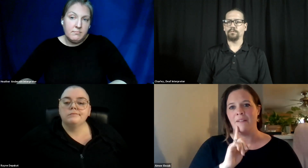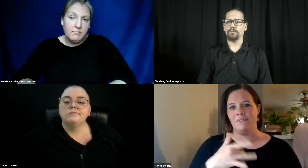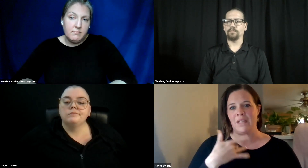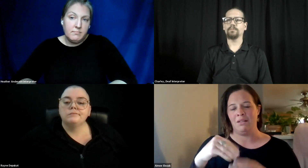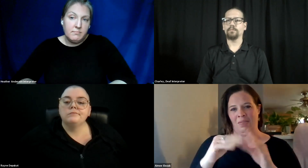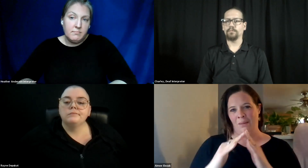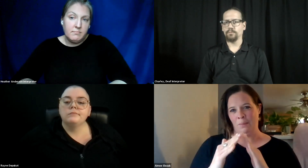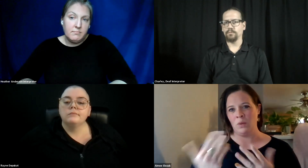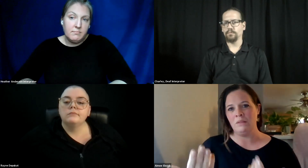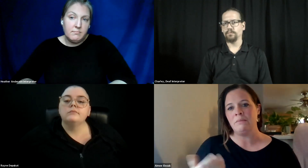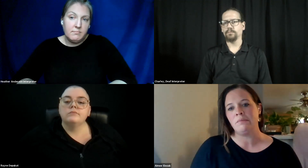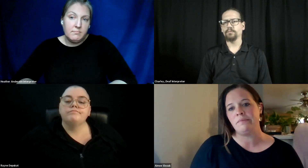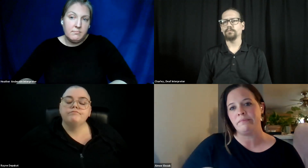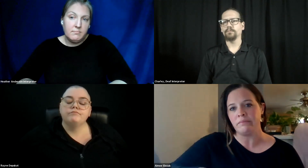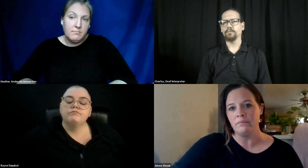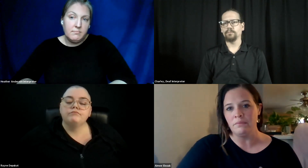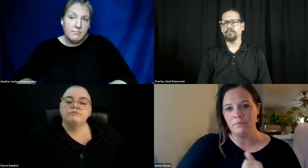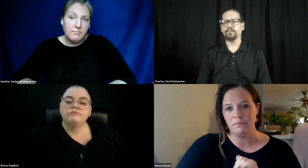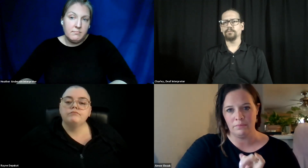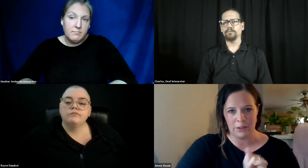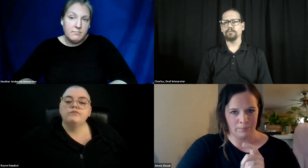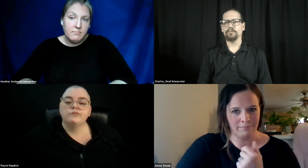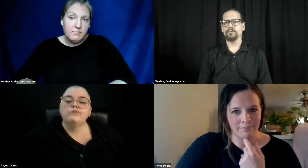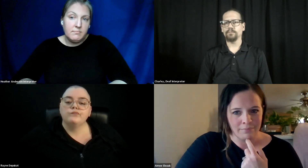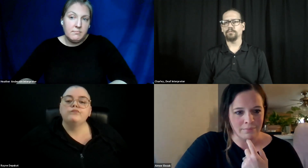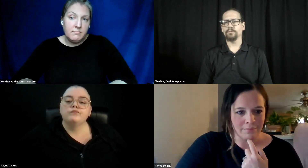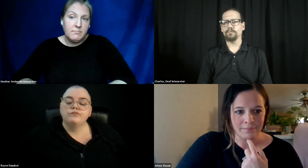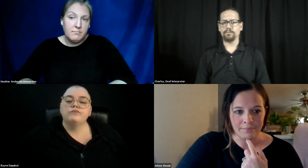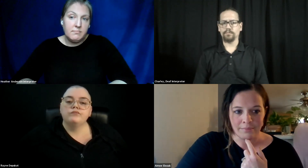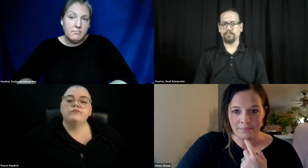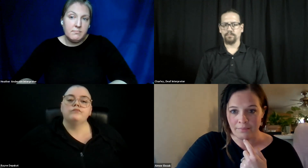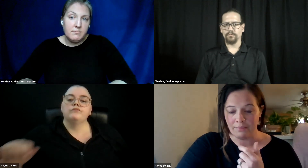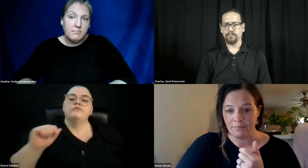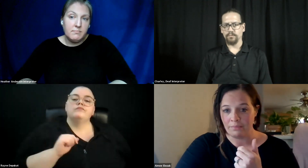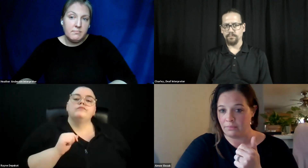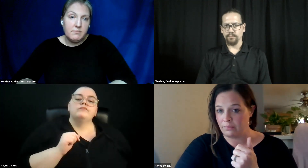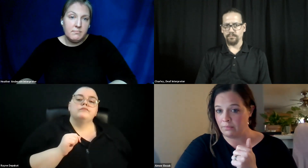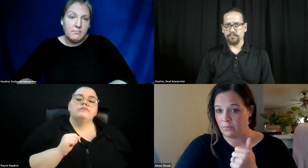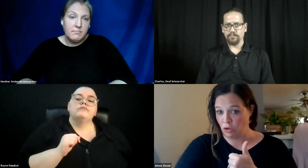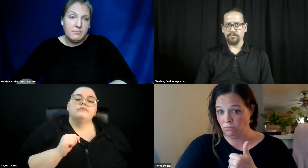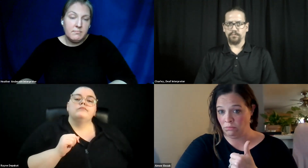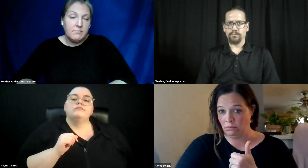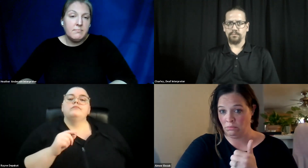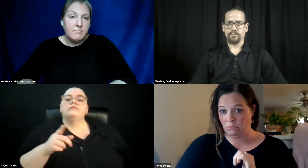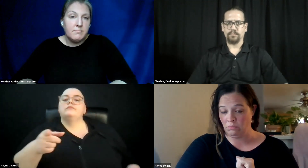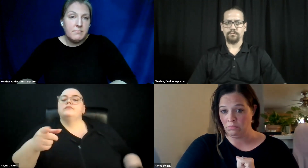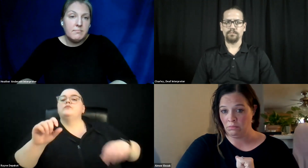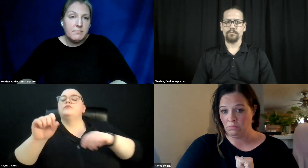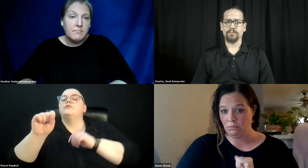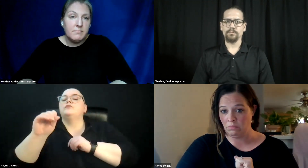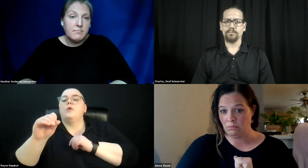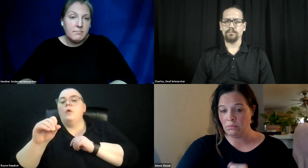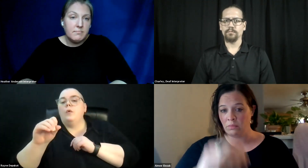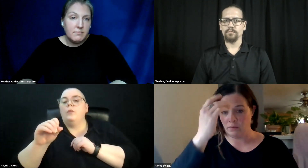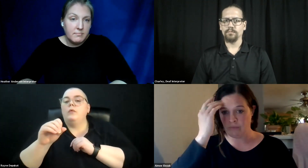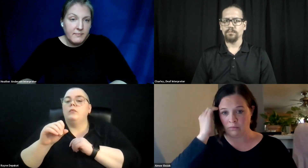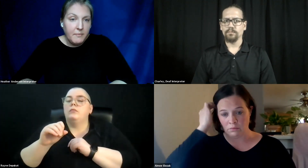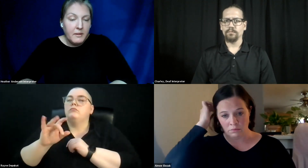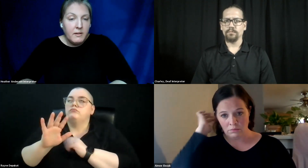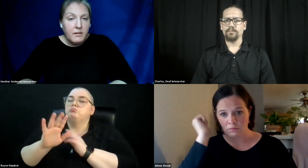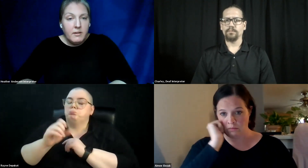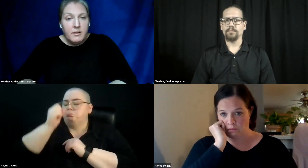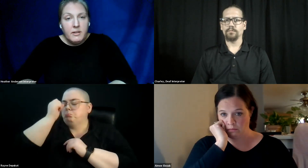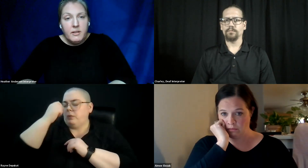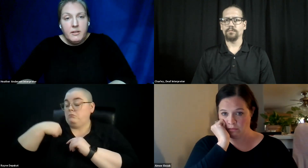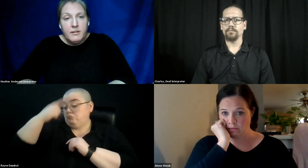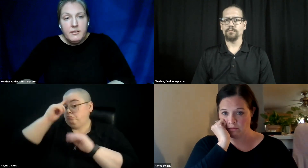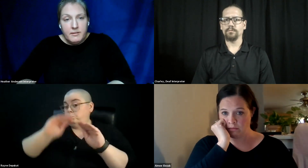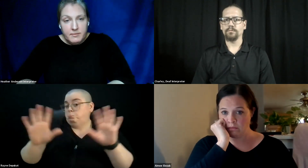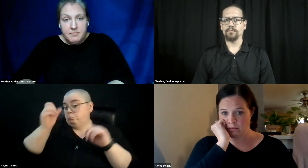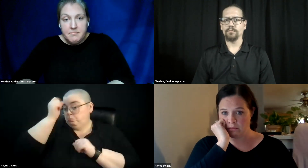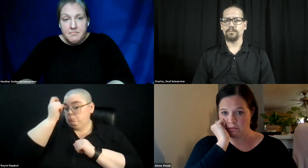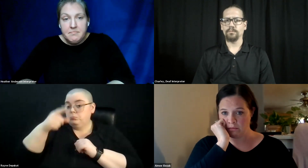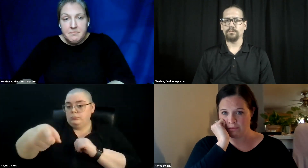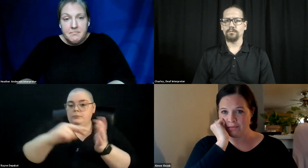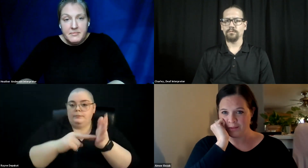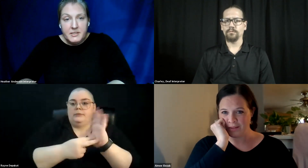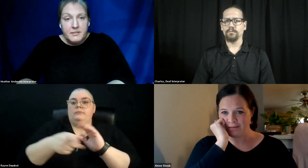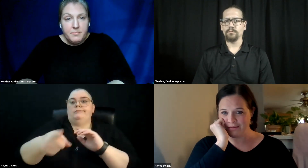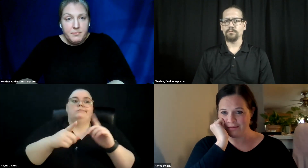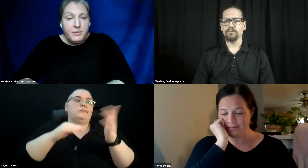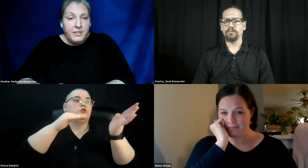facilities, and a lot of deaf people in the community are feeling the same type of pushback from offices that clear.